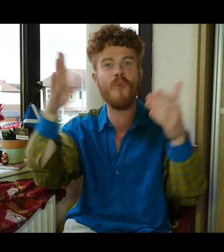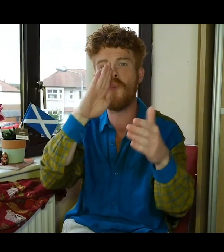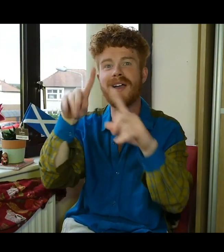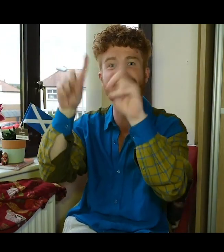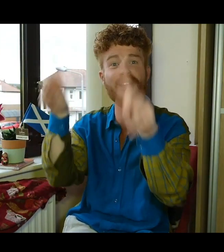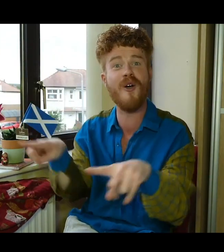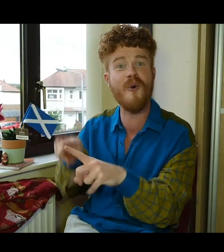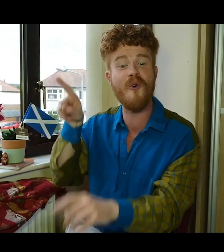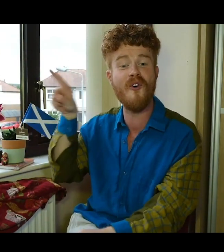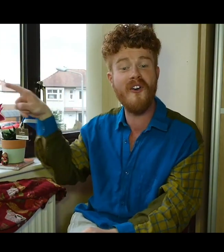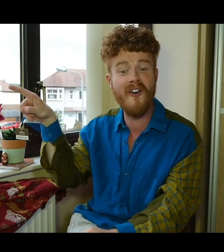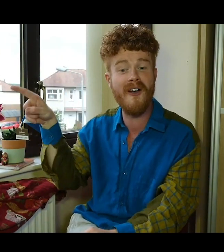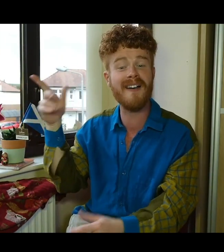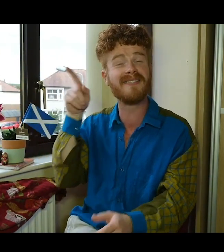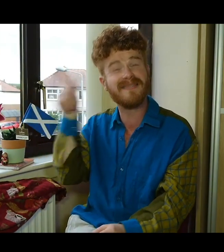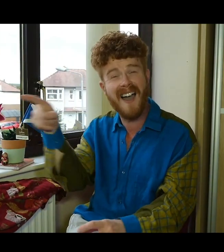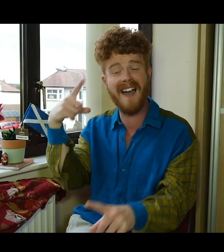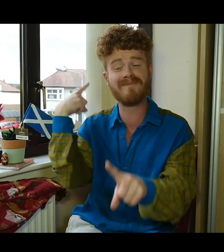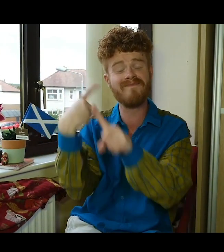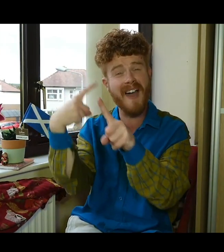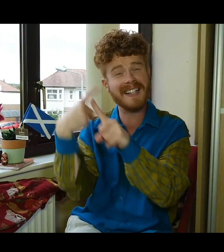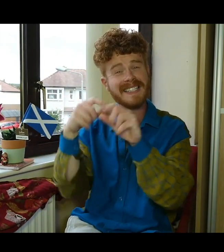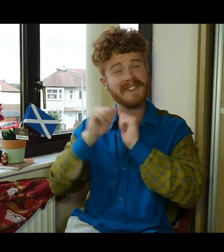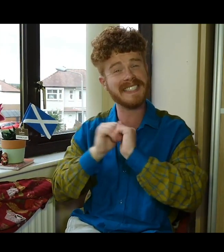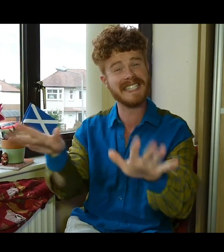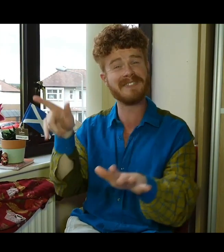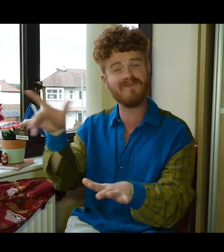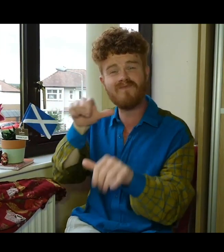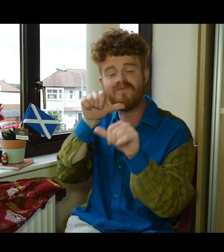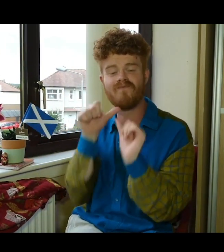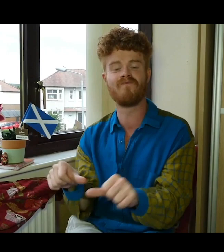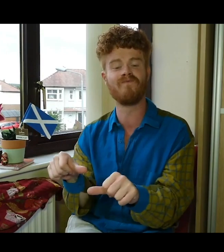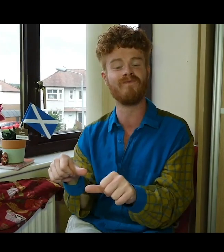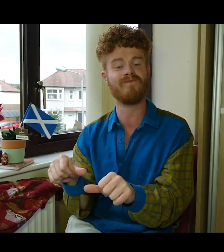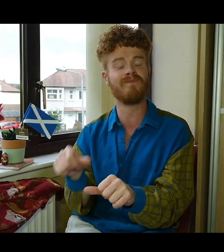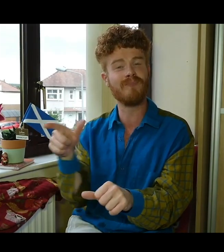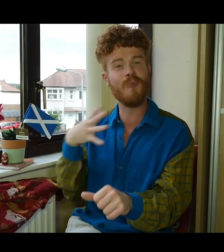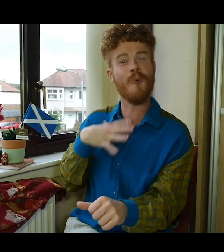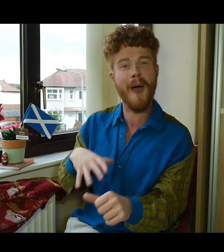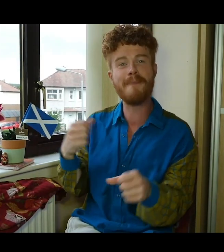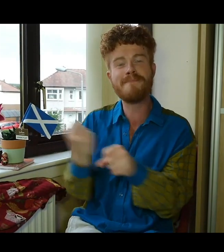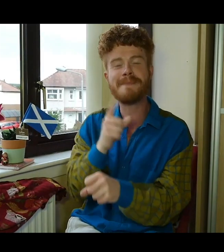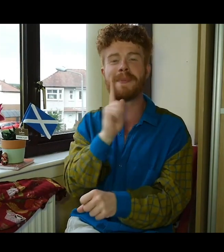She put giant googly eyes up on a statue just to make people laugh.